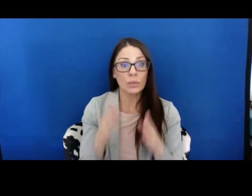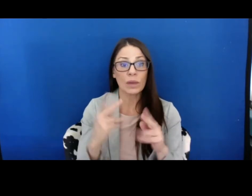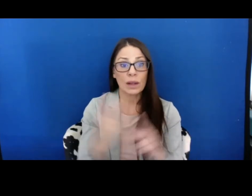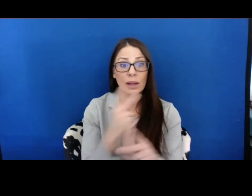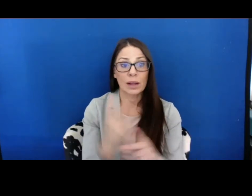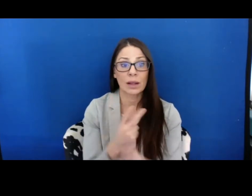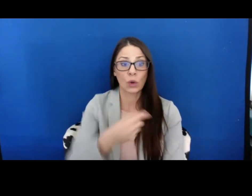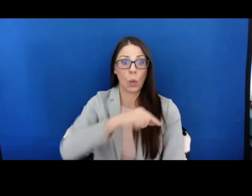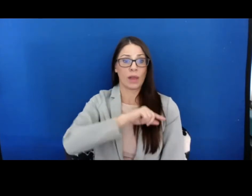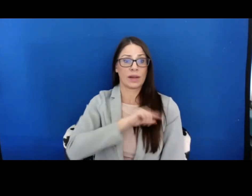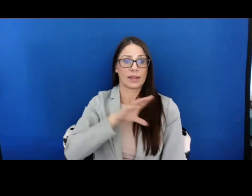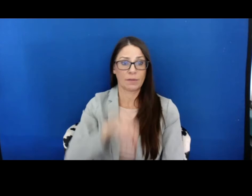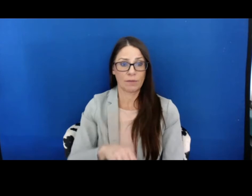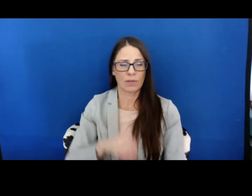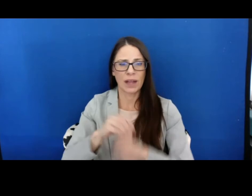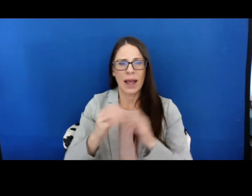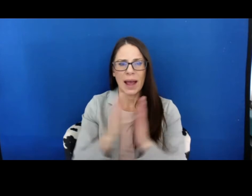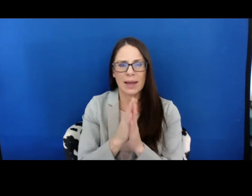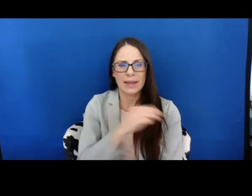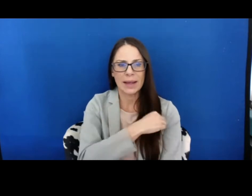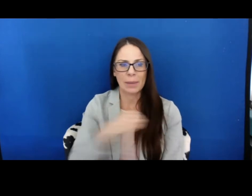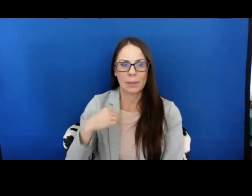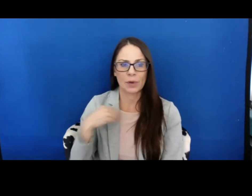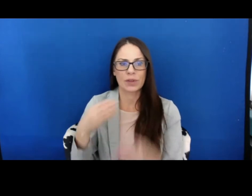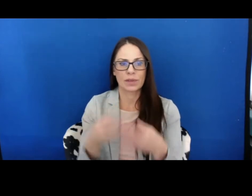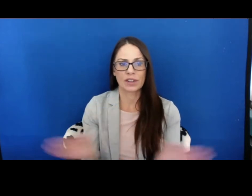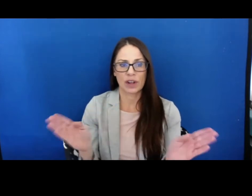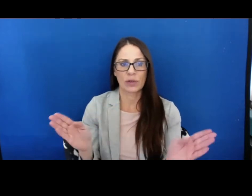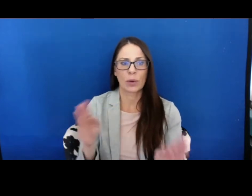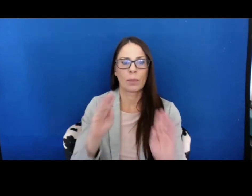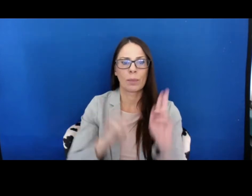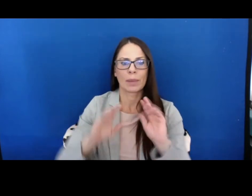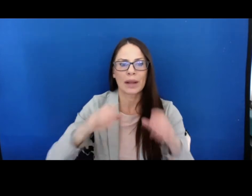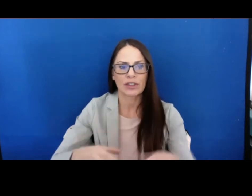involves asking members of the general population time trade off questions like how many years